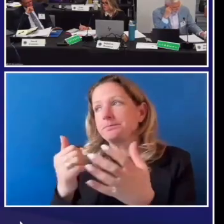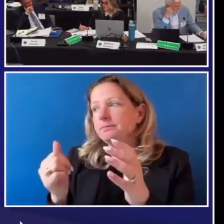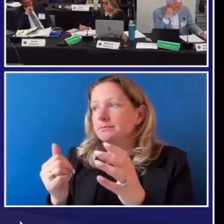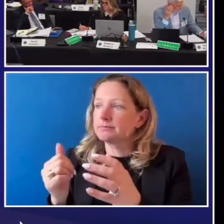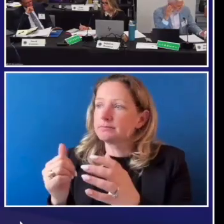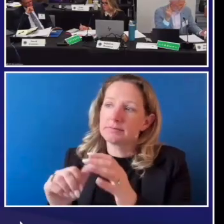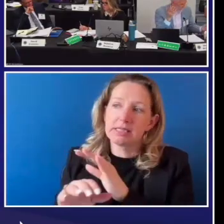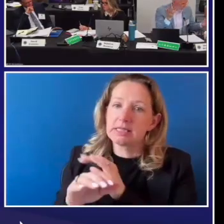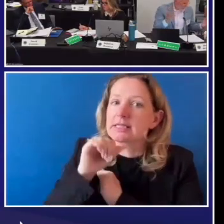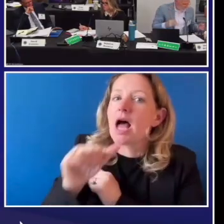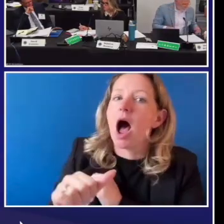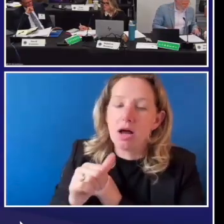cause for having multiple uh, accreditations.